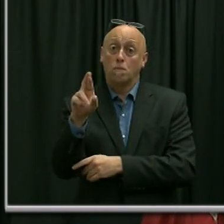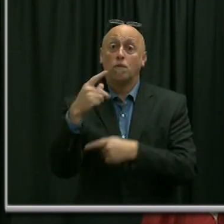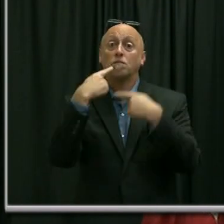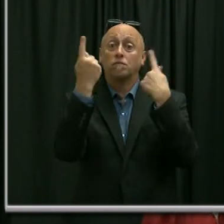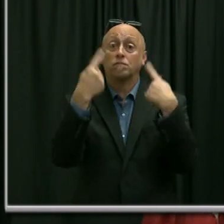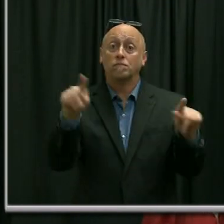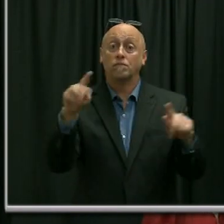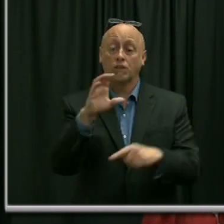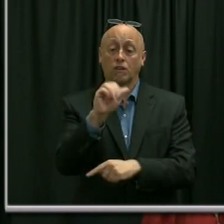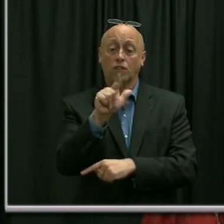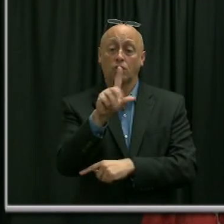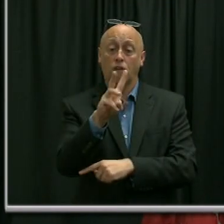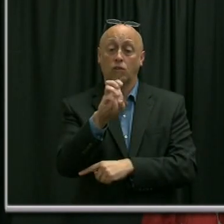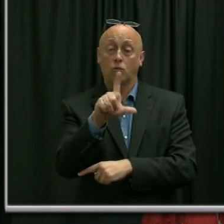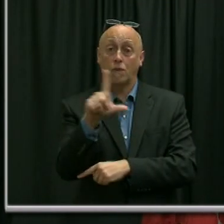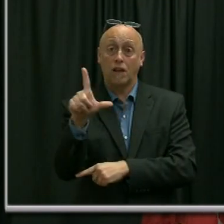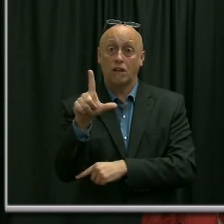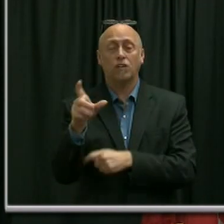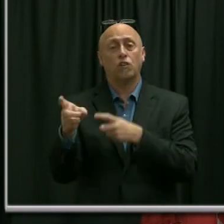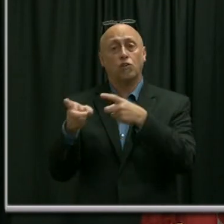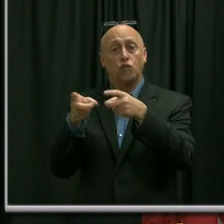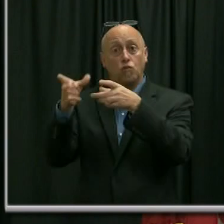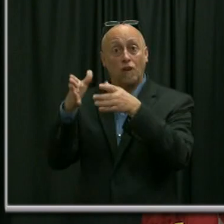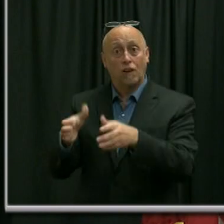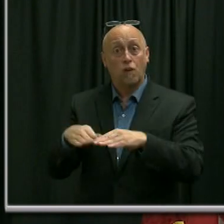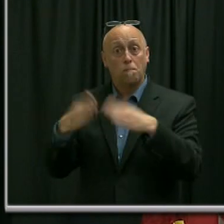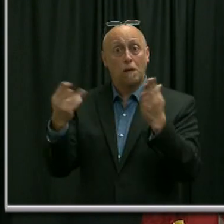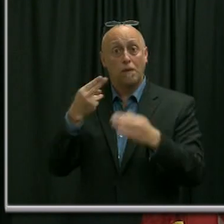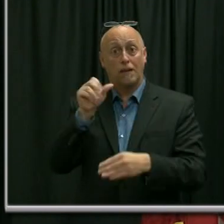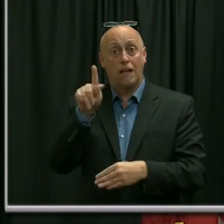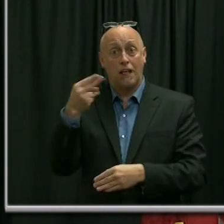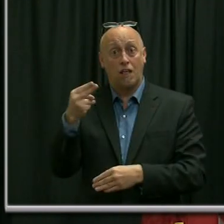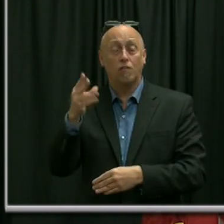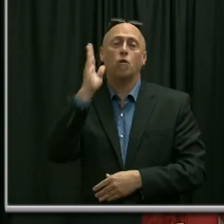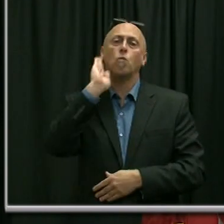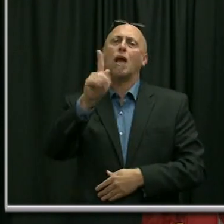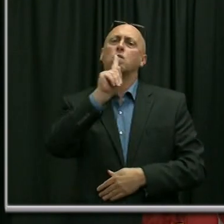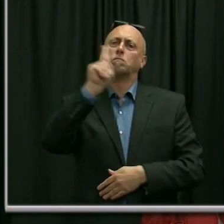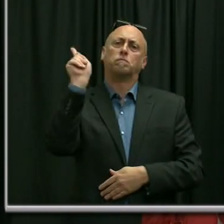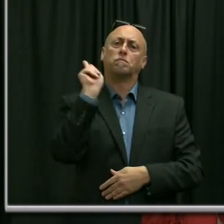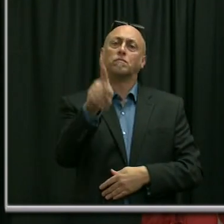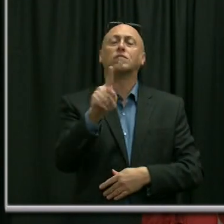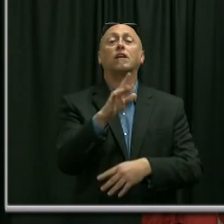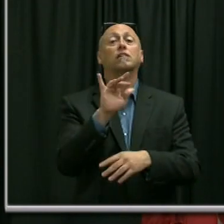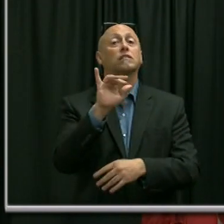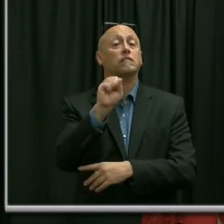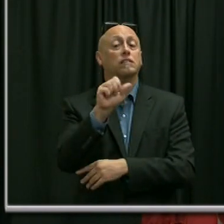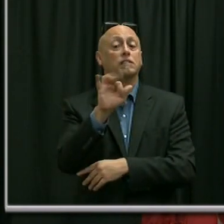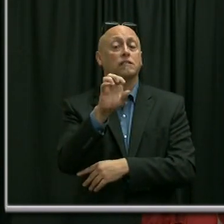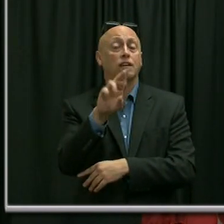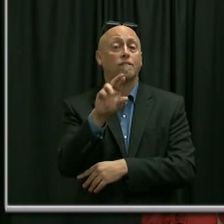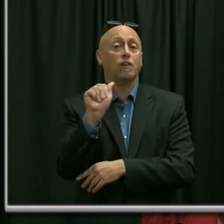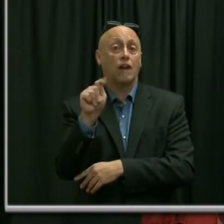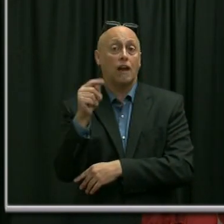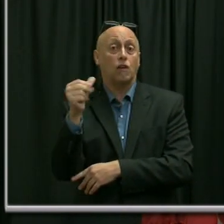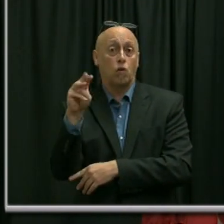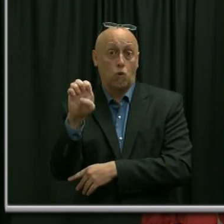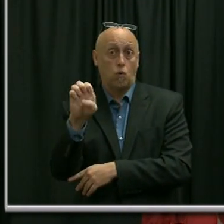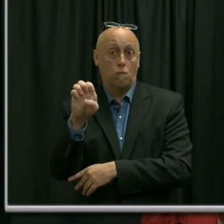COOPER ANNOUNCED TODAY DR MICHAEL CALDWELL DIRECTOR OF METRO PUBLIC HEALTH WILL ISSUE